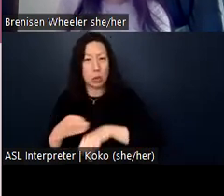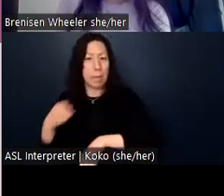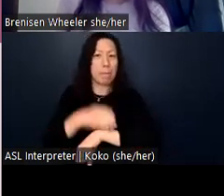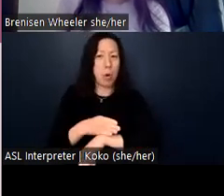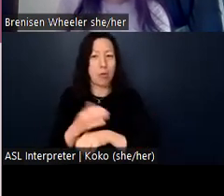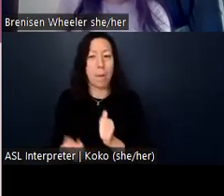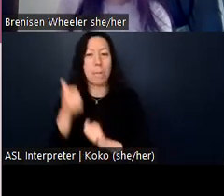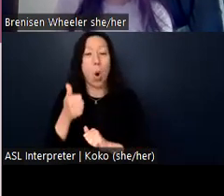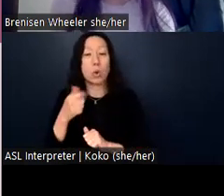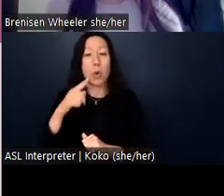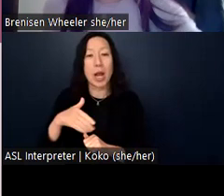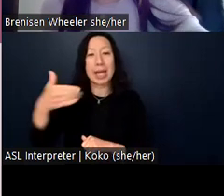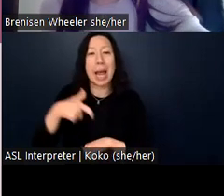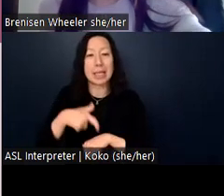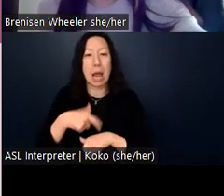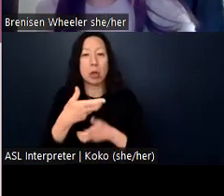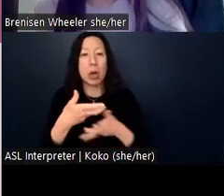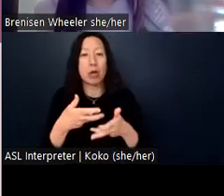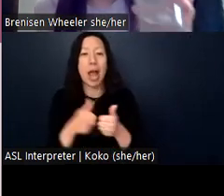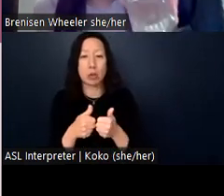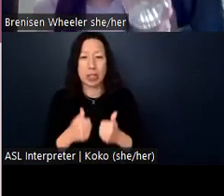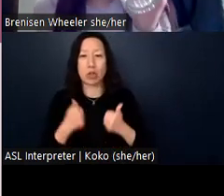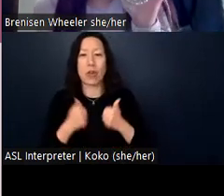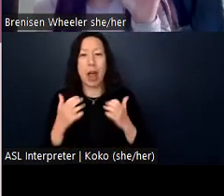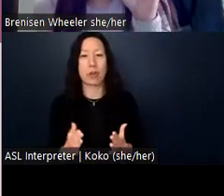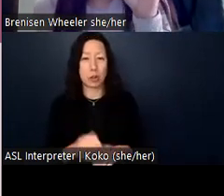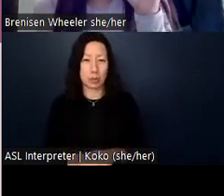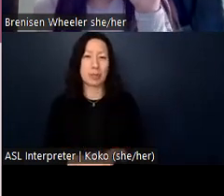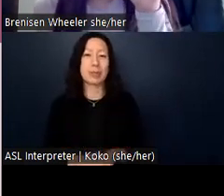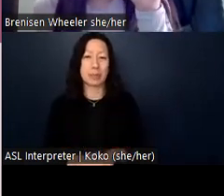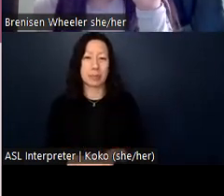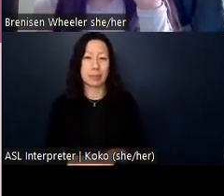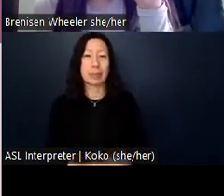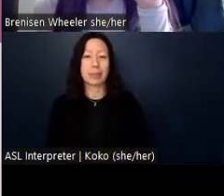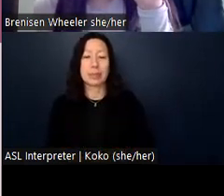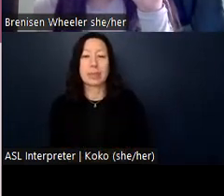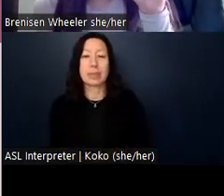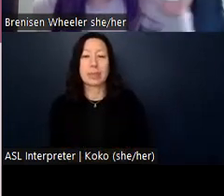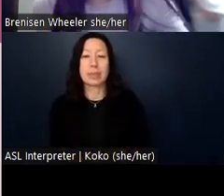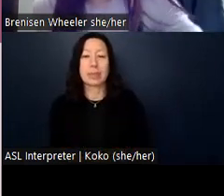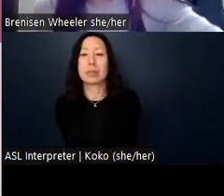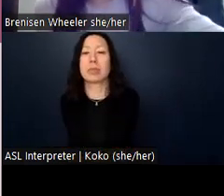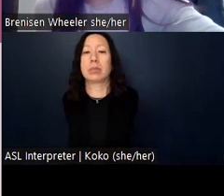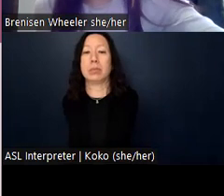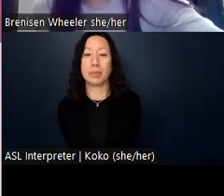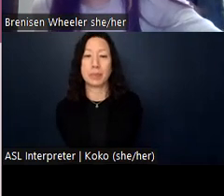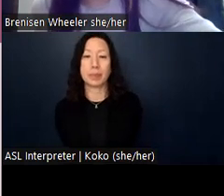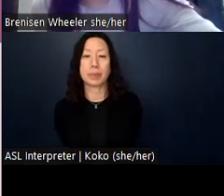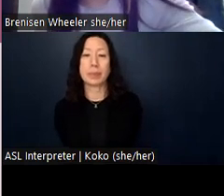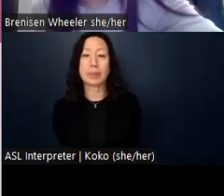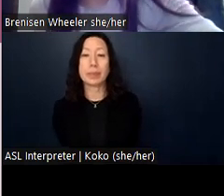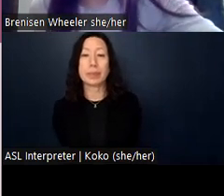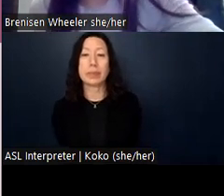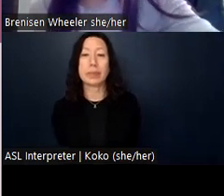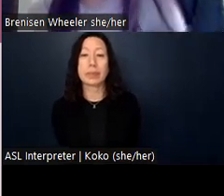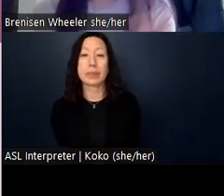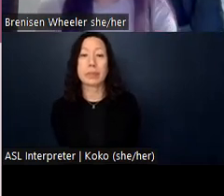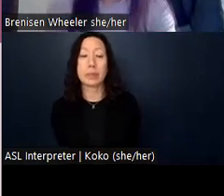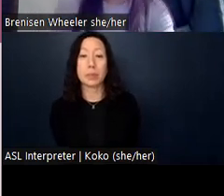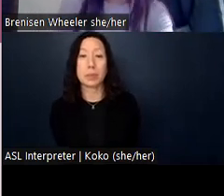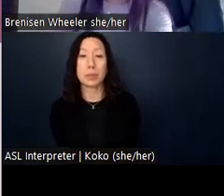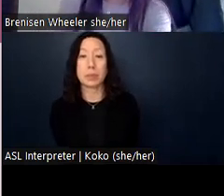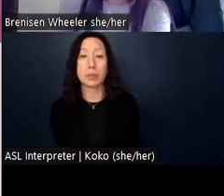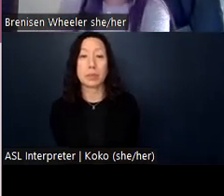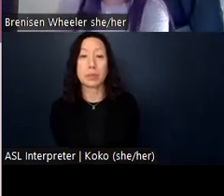with the survivor 13:19:44 One thing i'll say about the volume